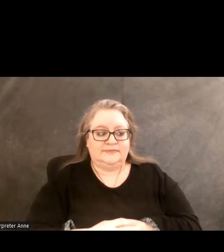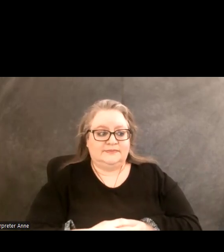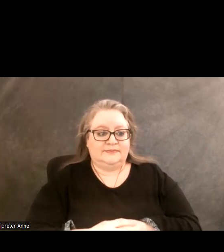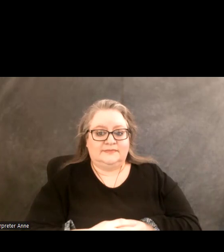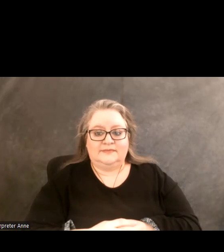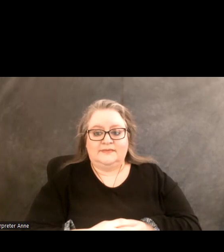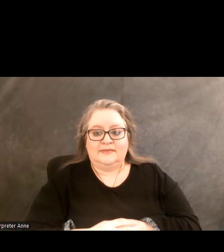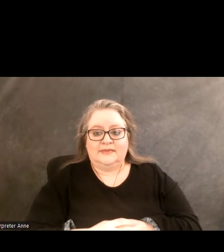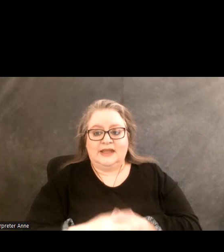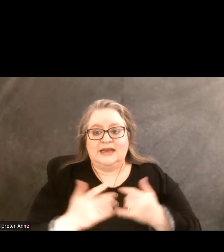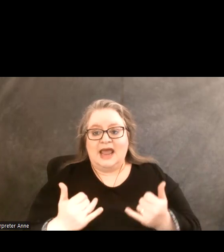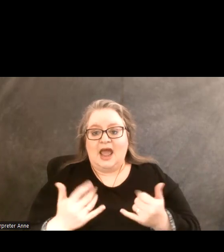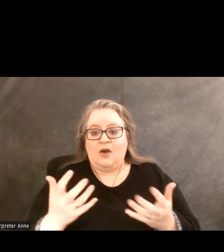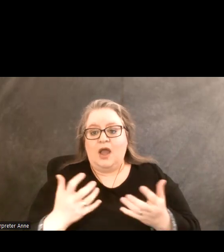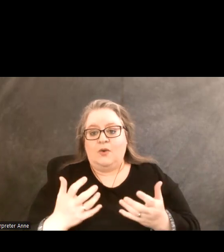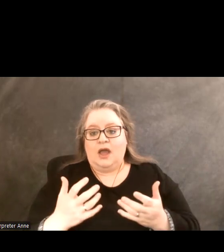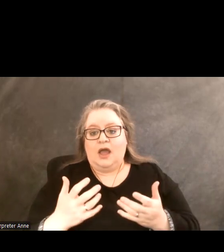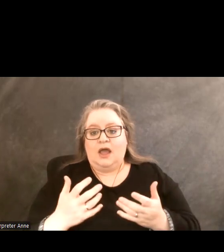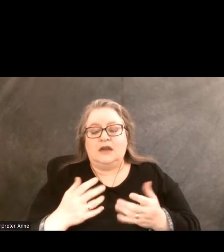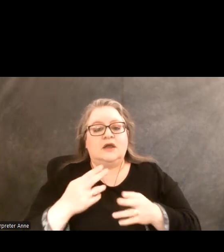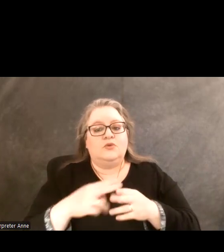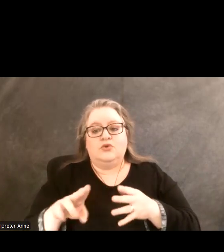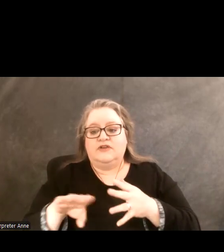I would now like to take a brief break to ask if anyone has any